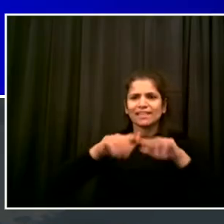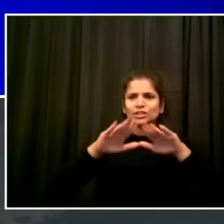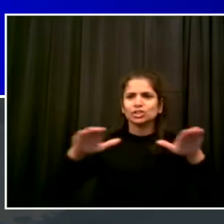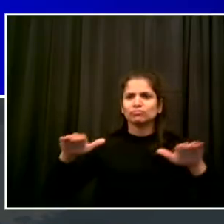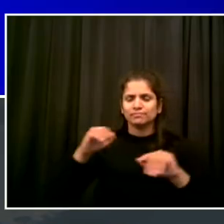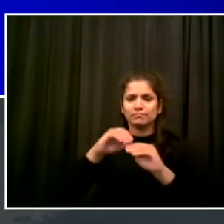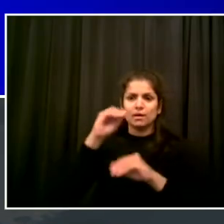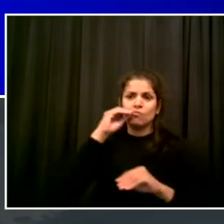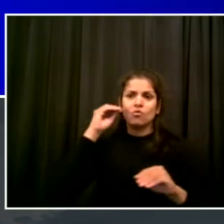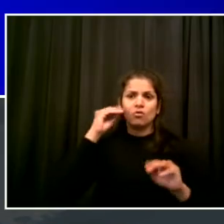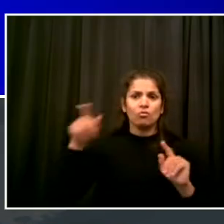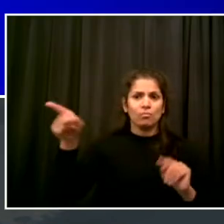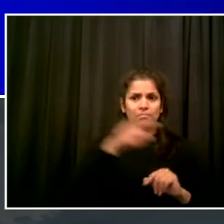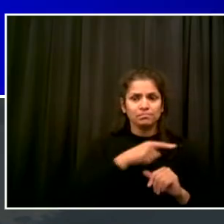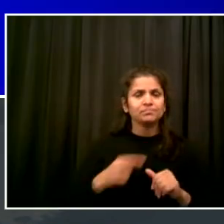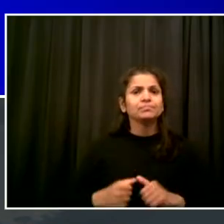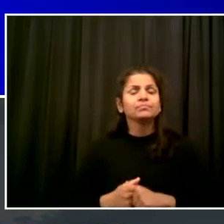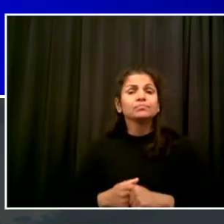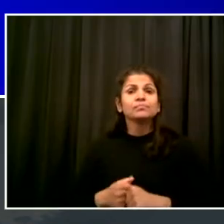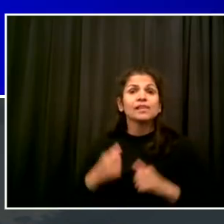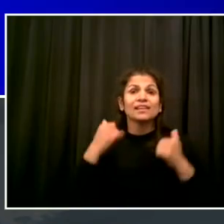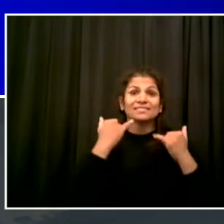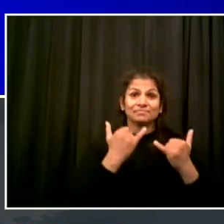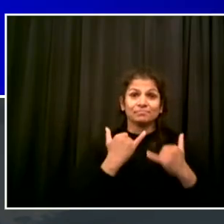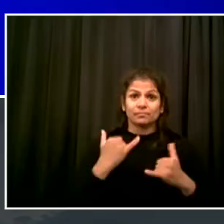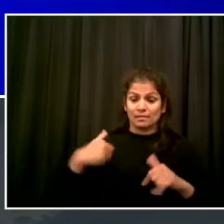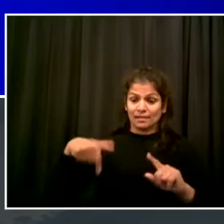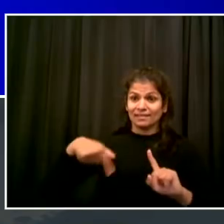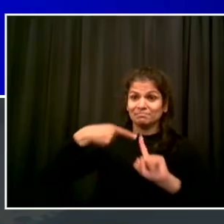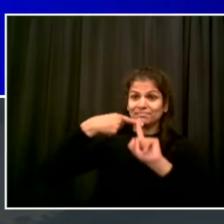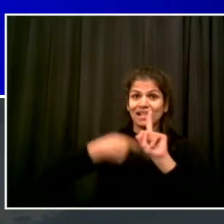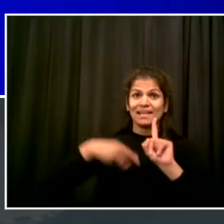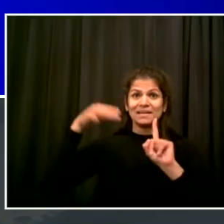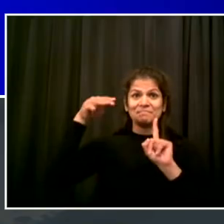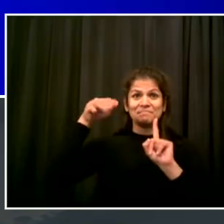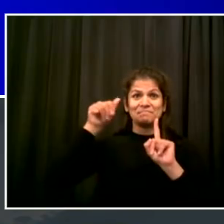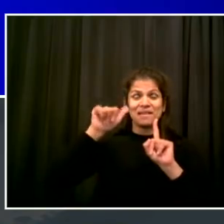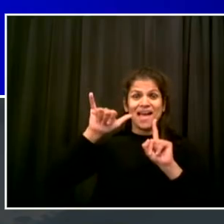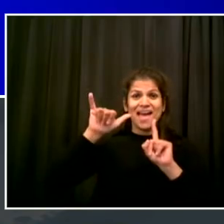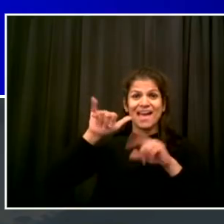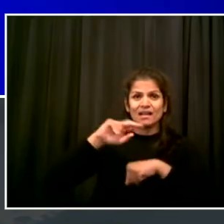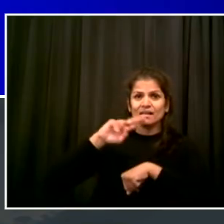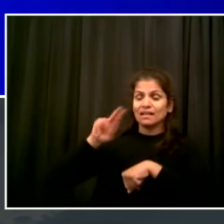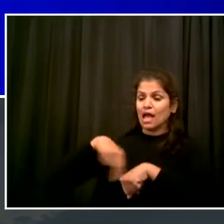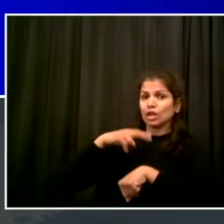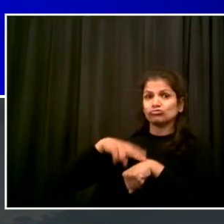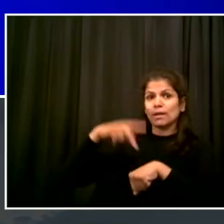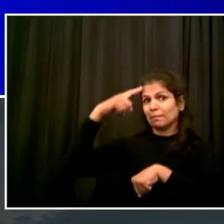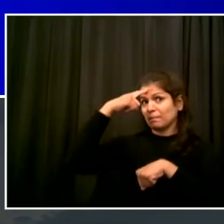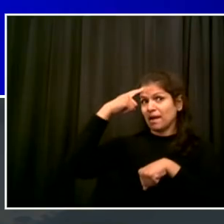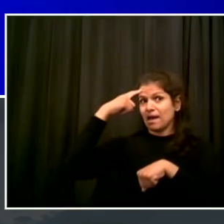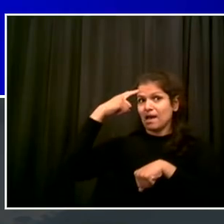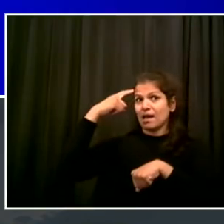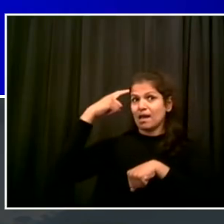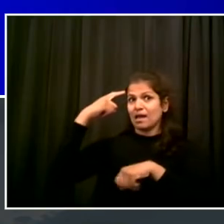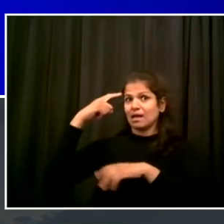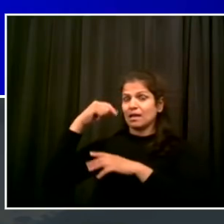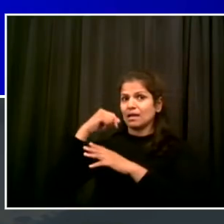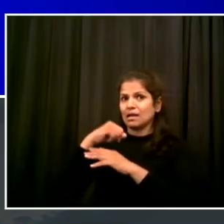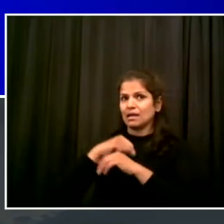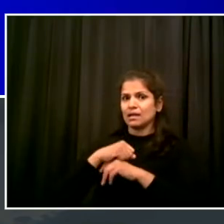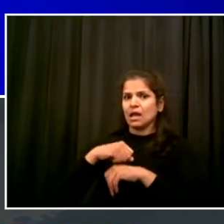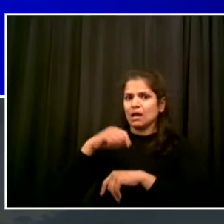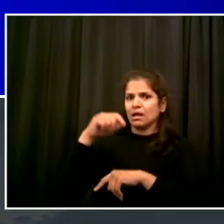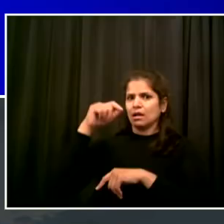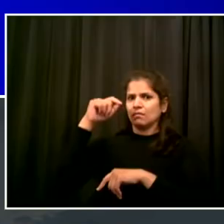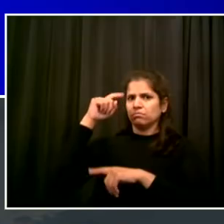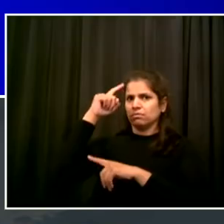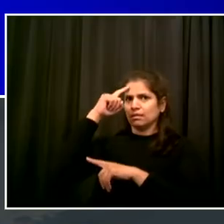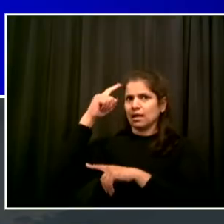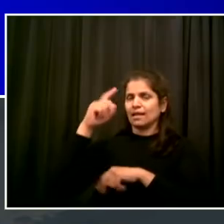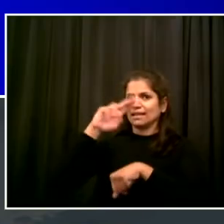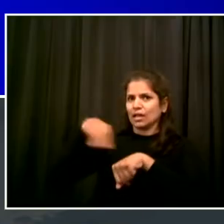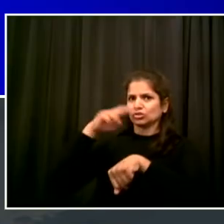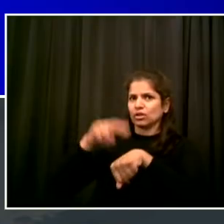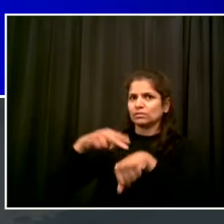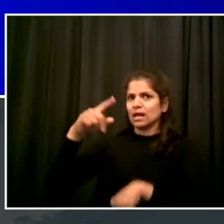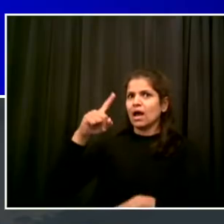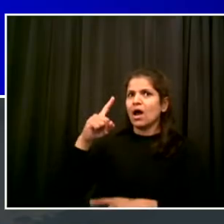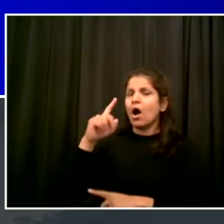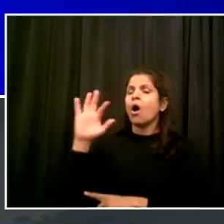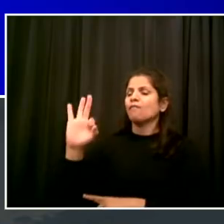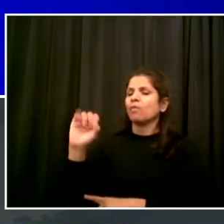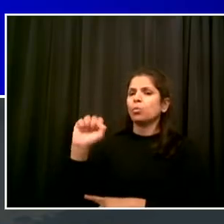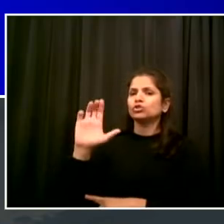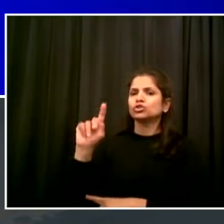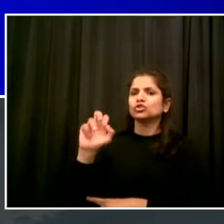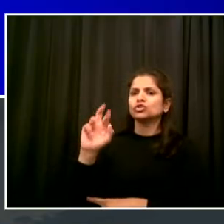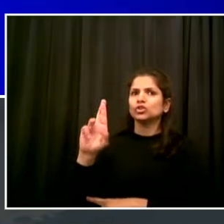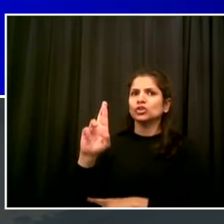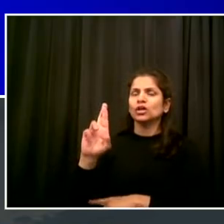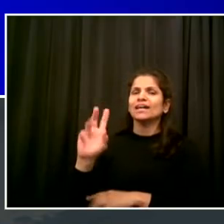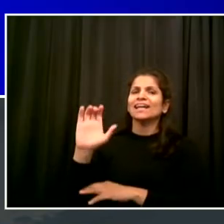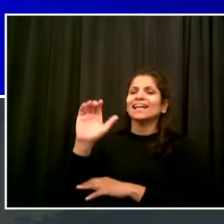AT CHILDREN